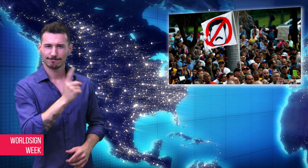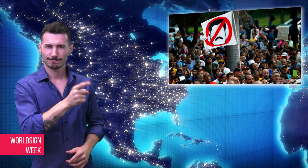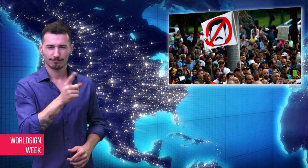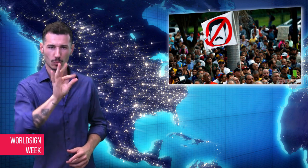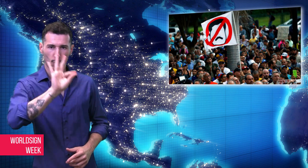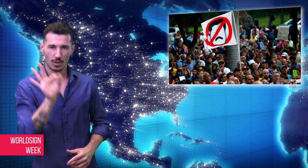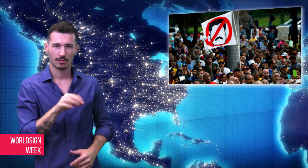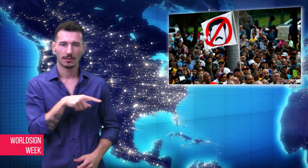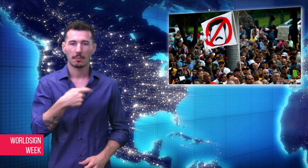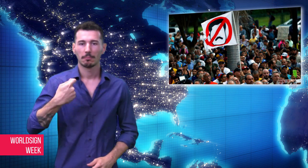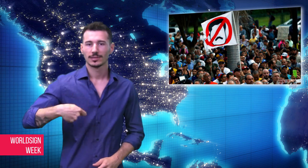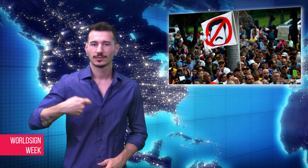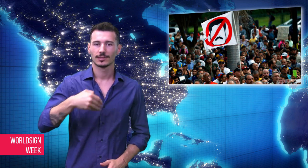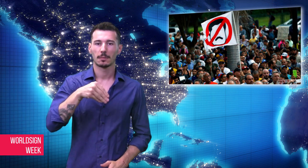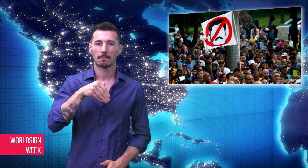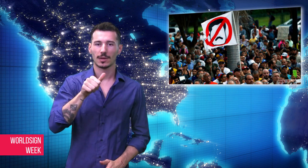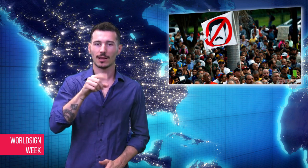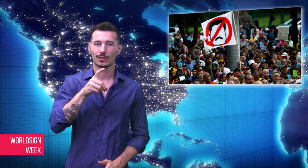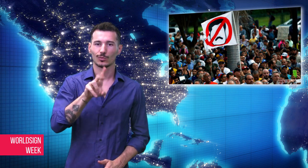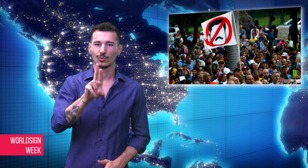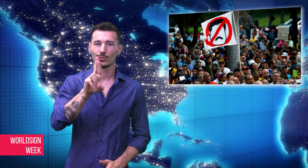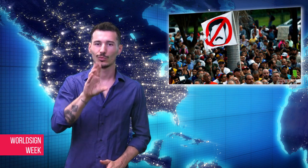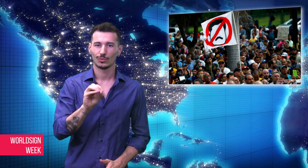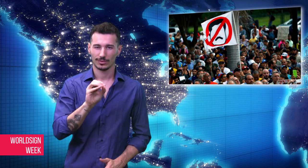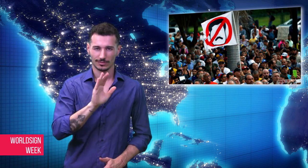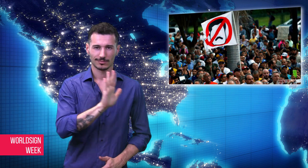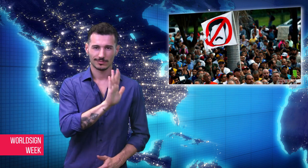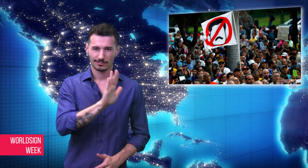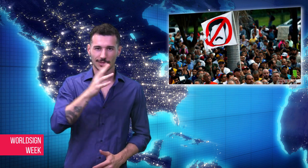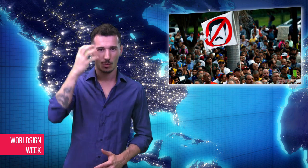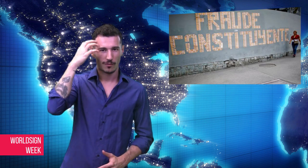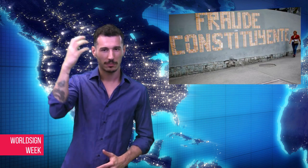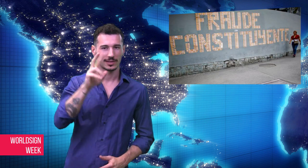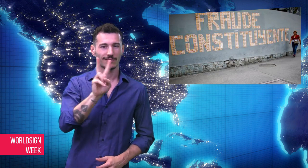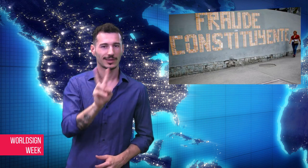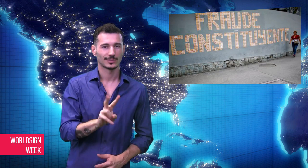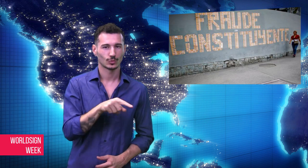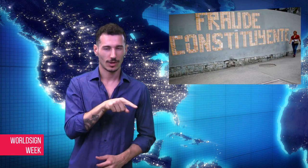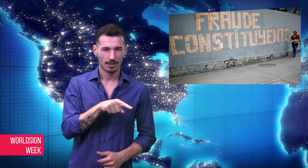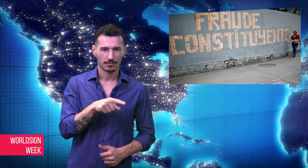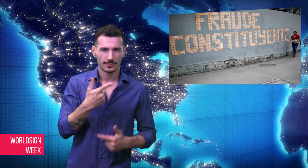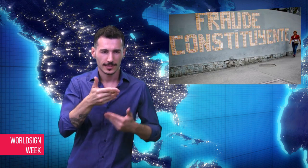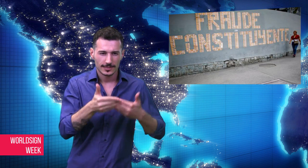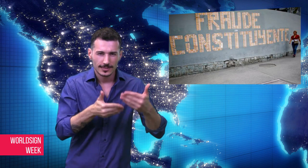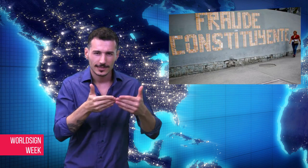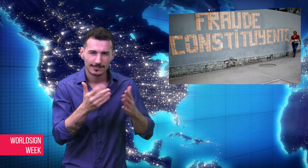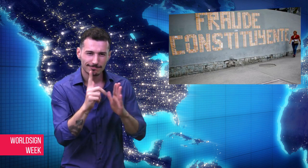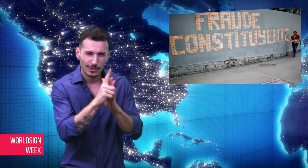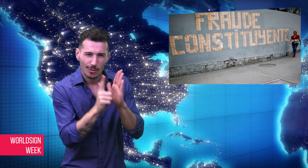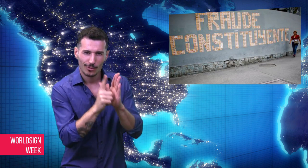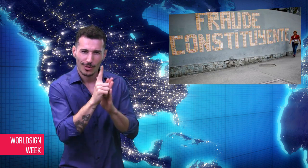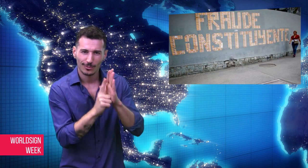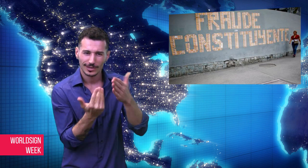Nicolas Maduro’s ruling party was condemned worldwide for attempting to